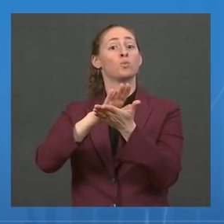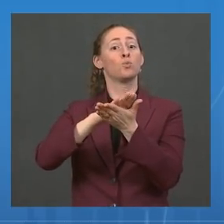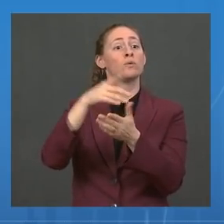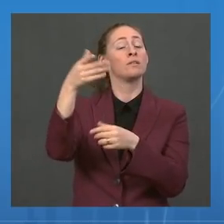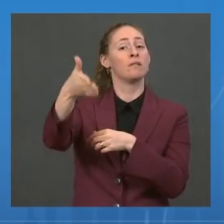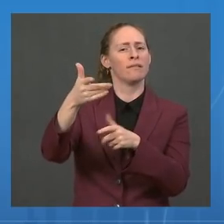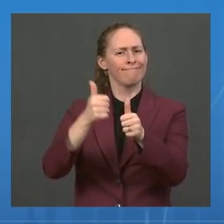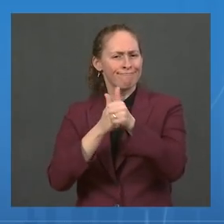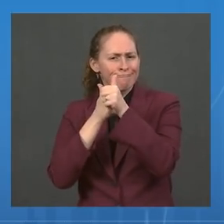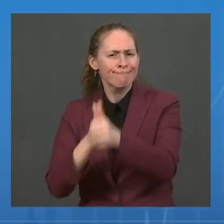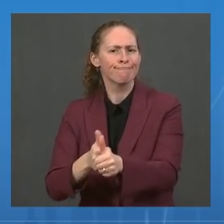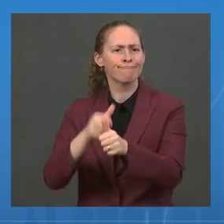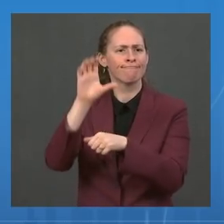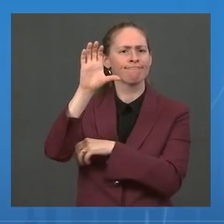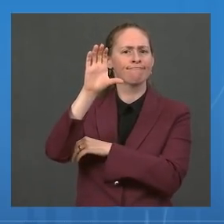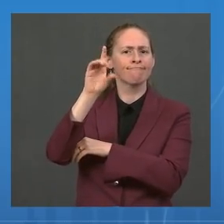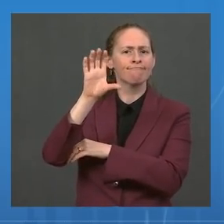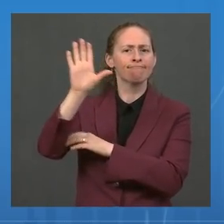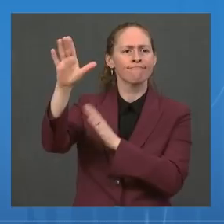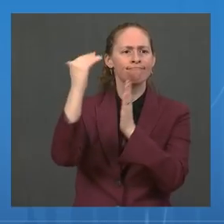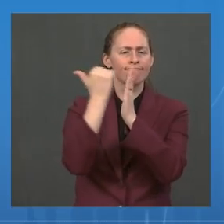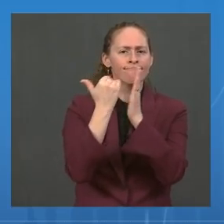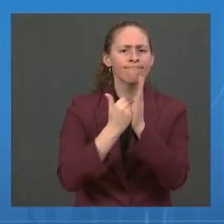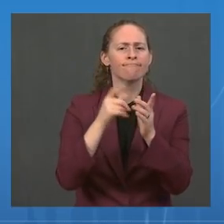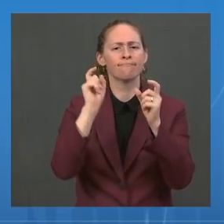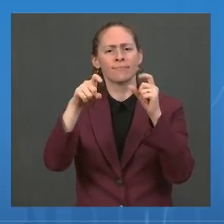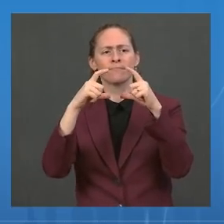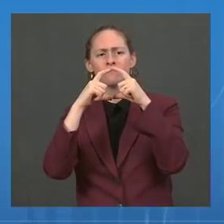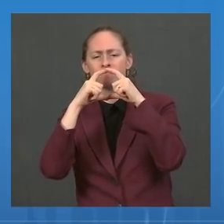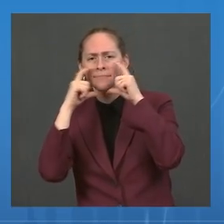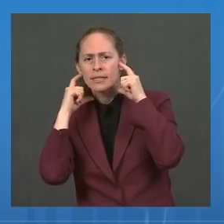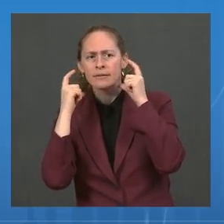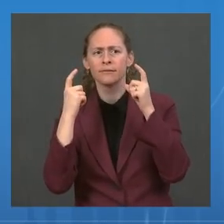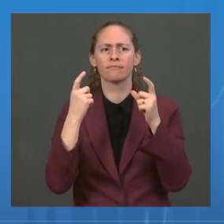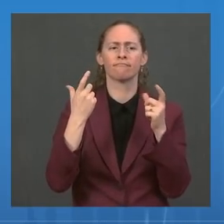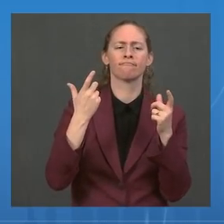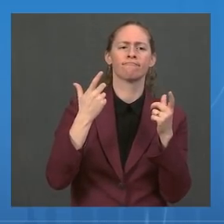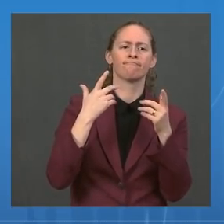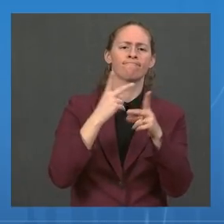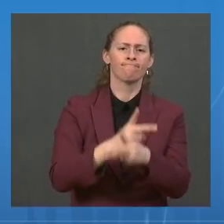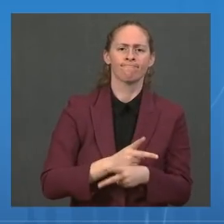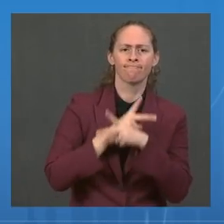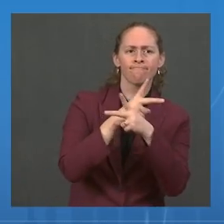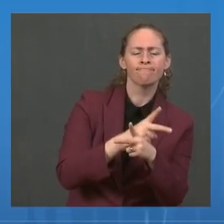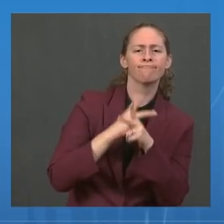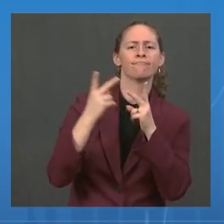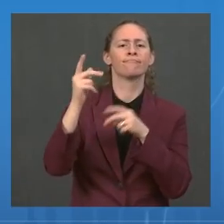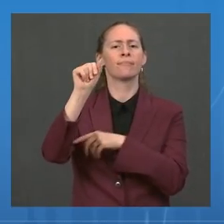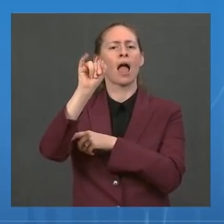and for using universal masking, regular testing, and improved ventilation to reduce the risk to our kids